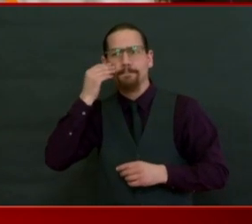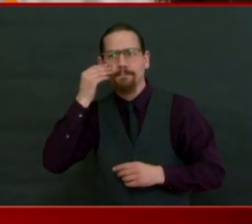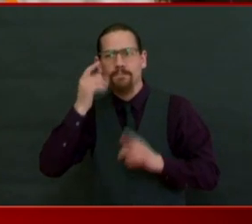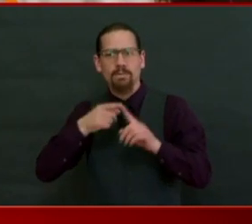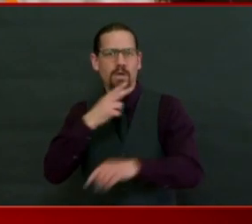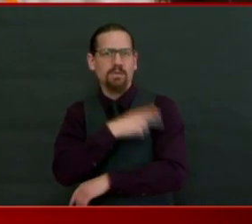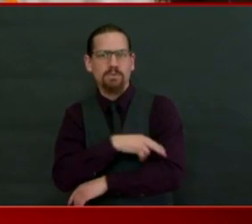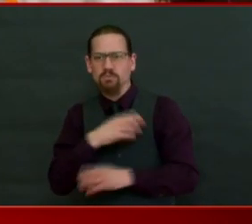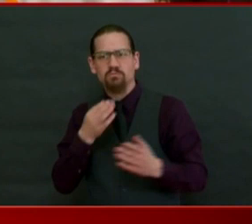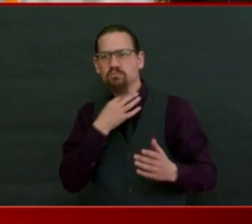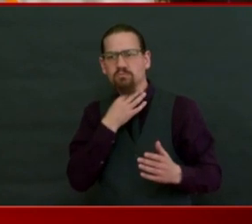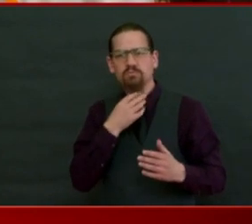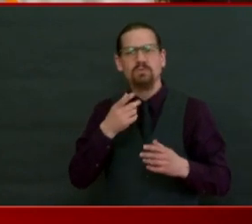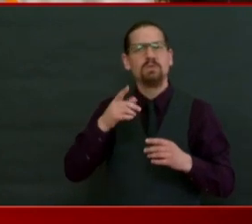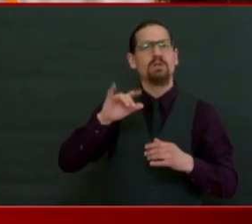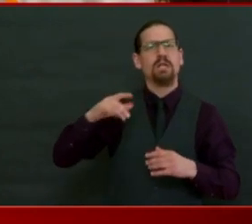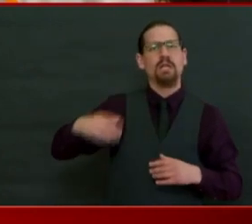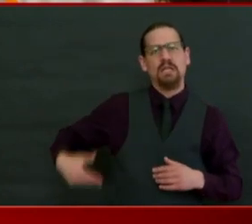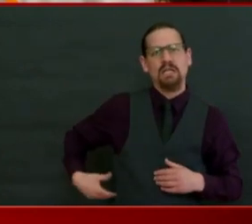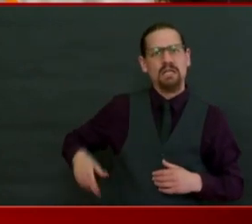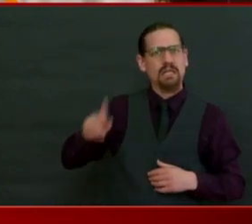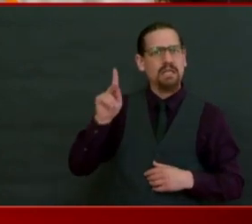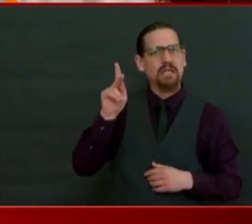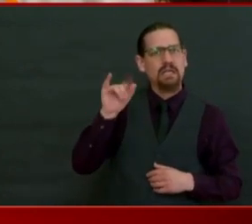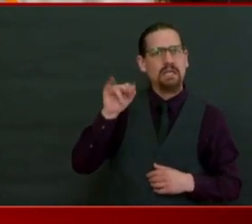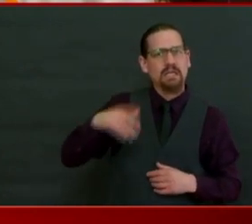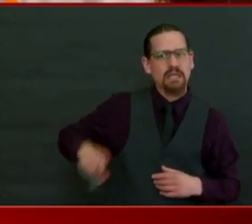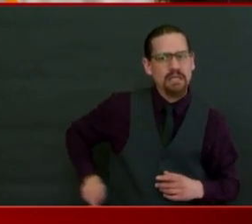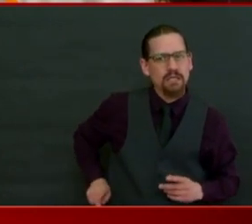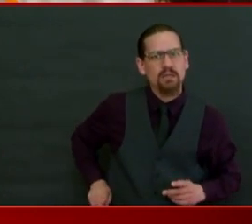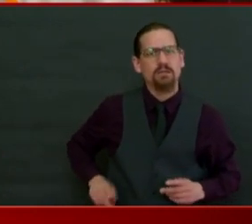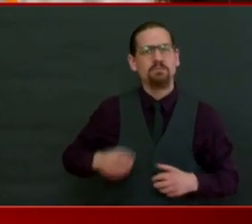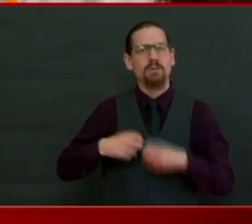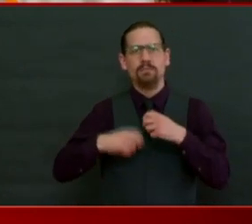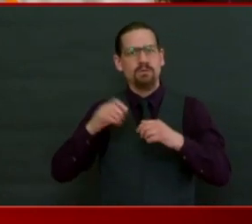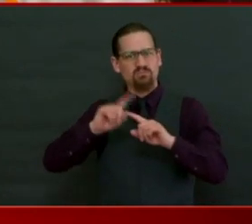CONDITIONS? THAT'S SOMETHING THAT WE ARE STILL LEARNING NATIONALLY.